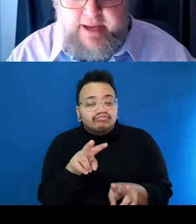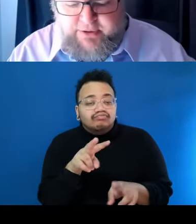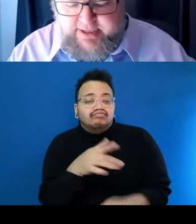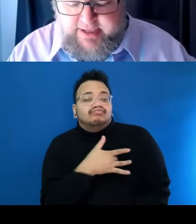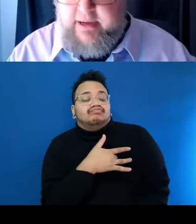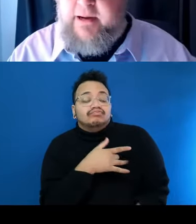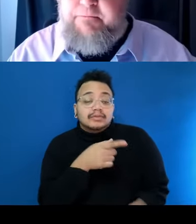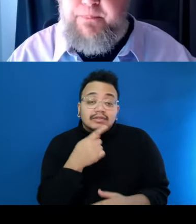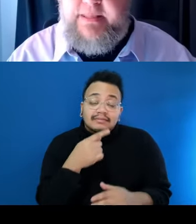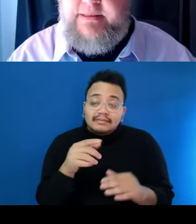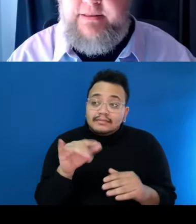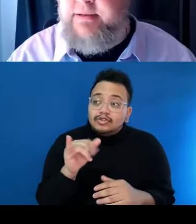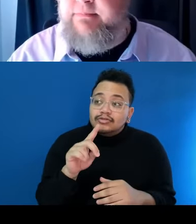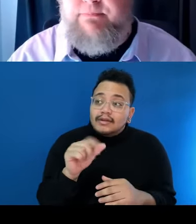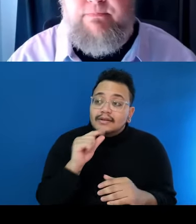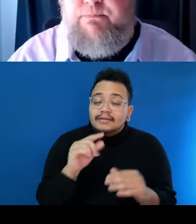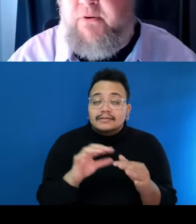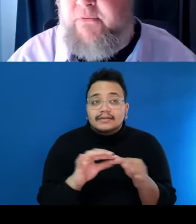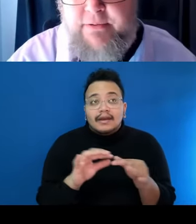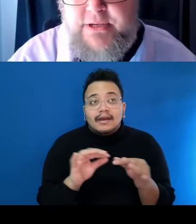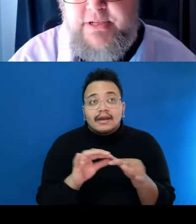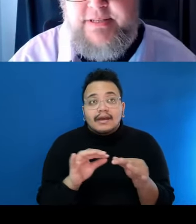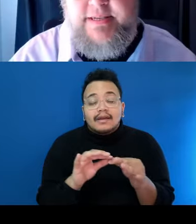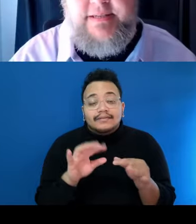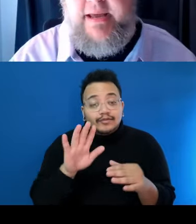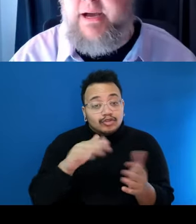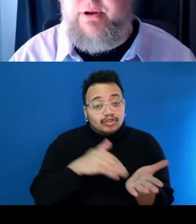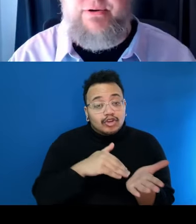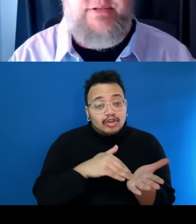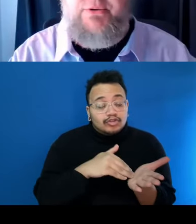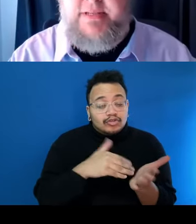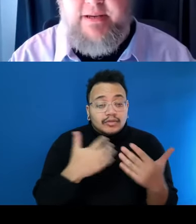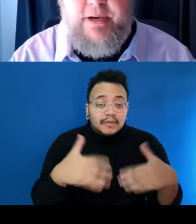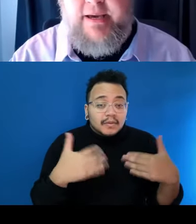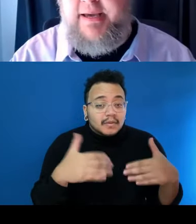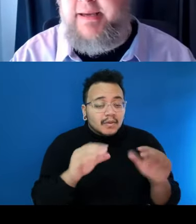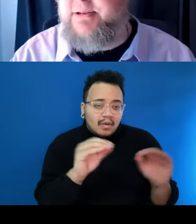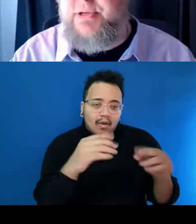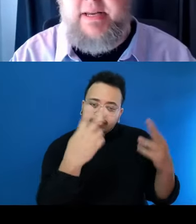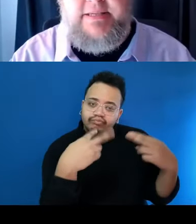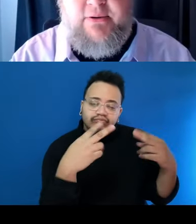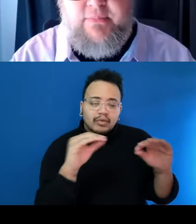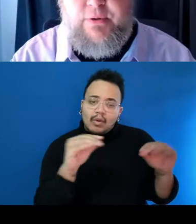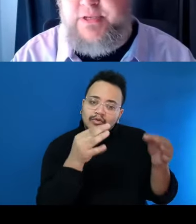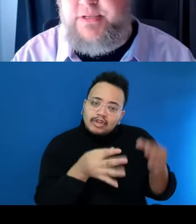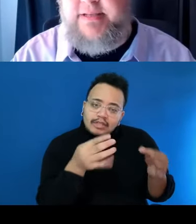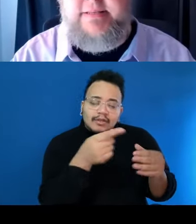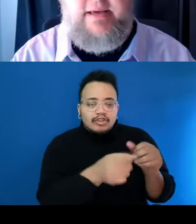about the provider that she sees and how there's no stigma and she can ask questions